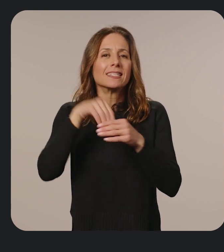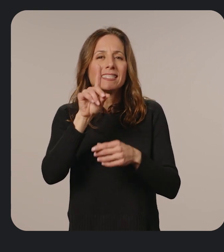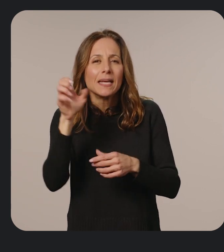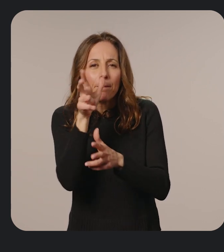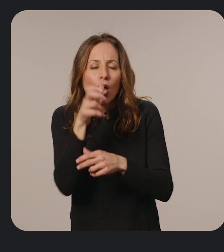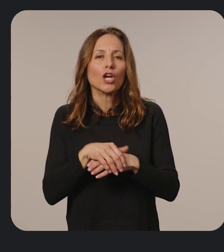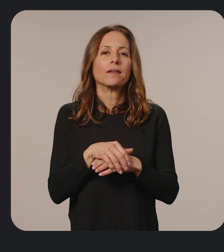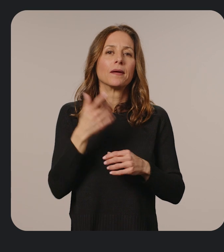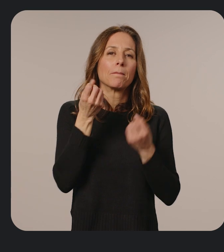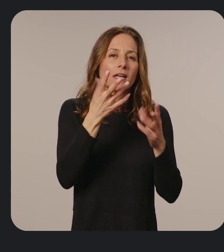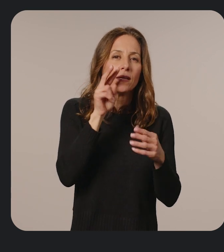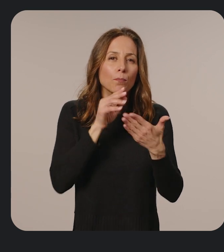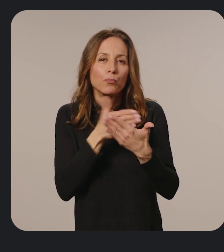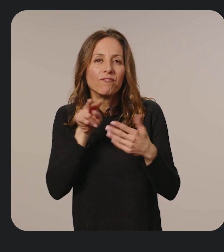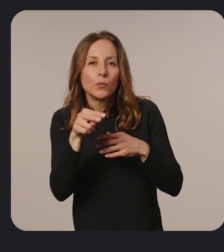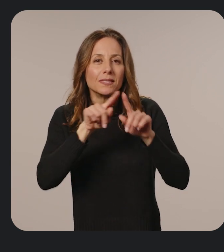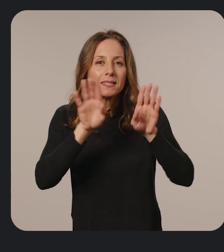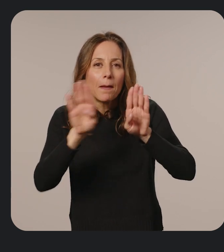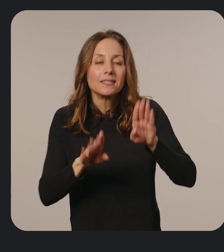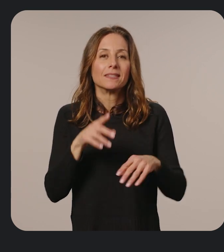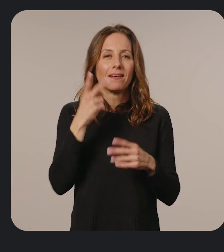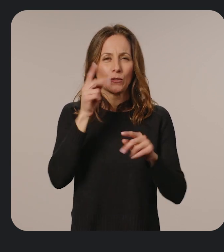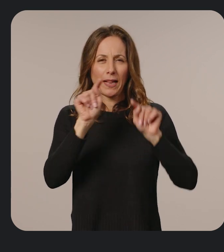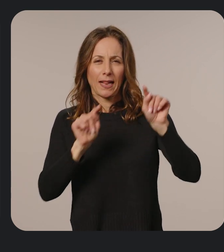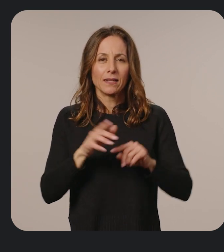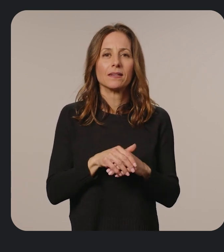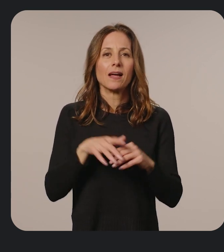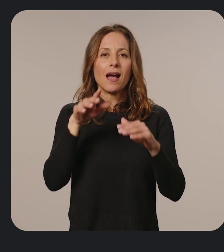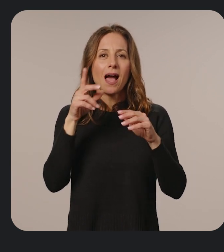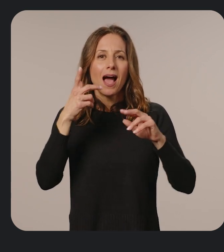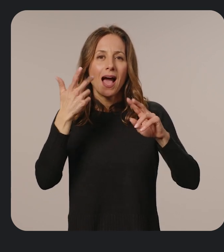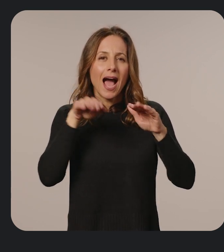in the debugger, multi-preview templates, visual lint, and Accessibility Test Framework support